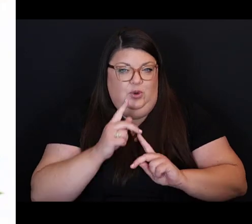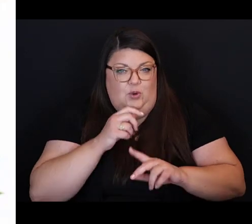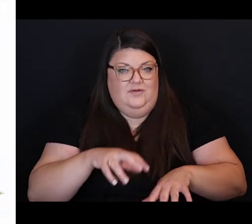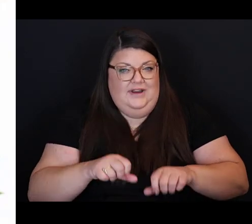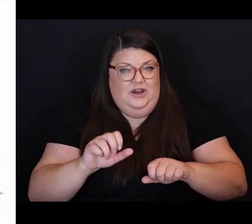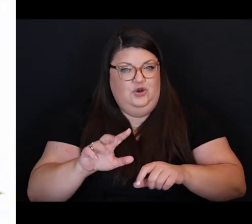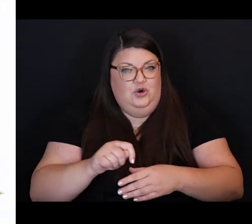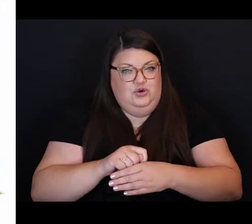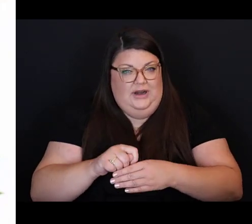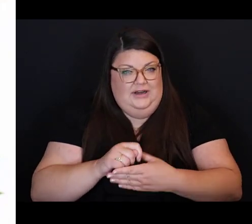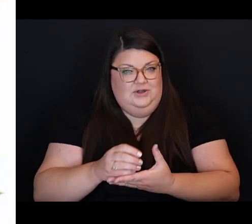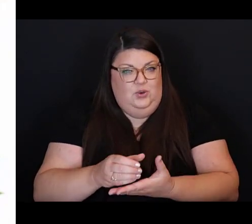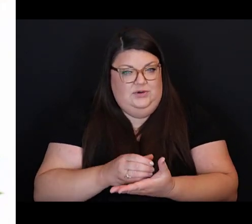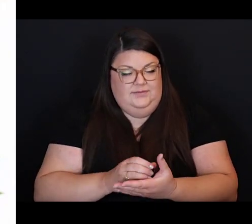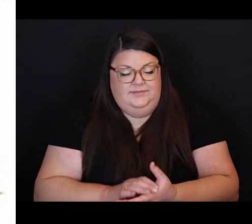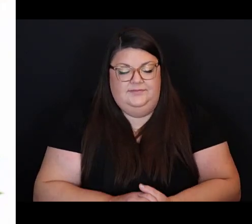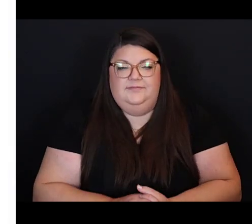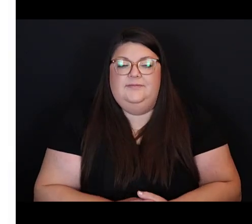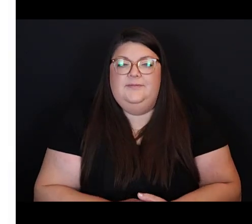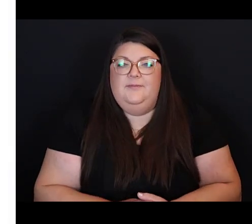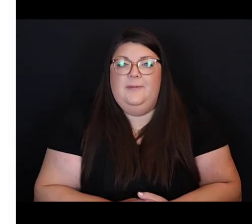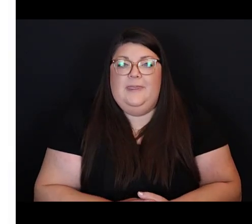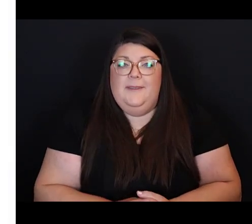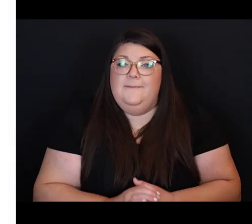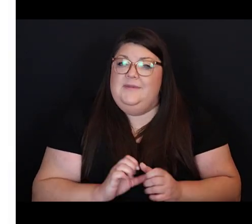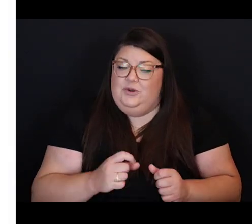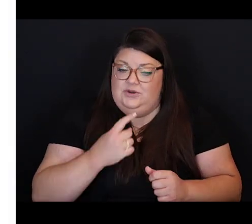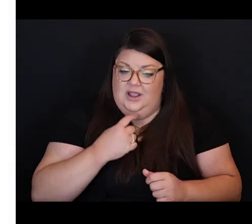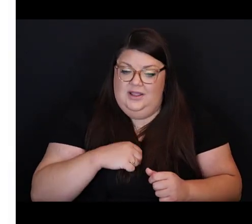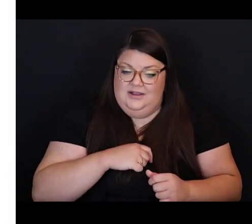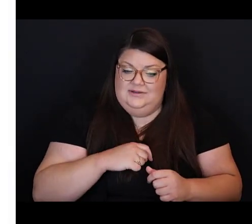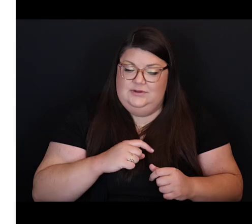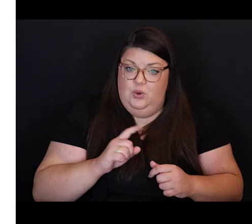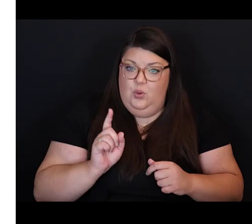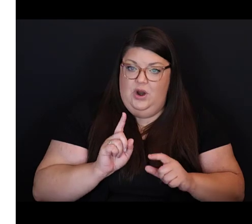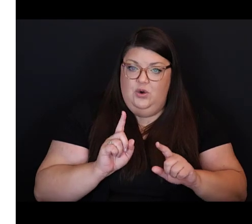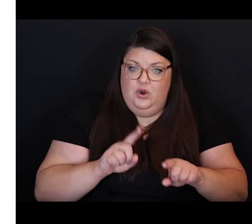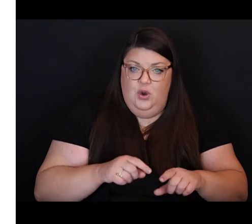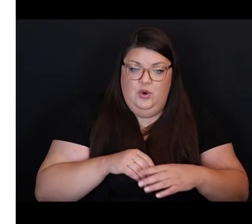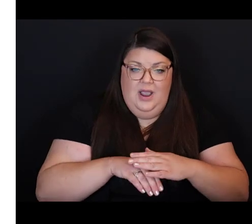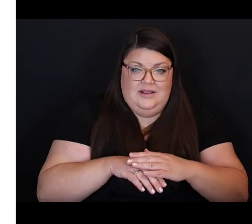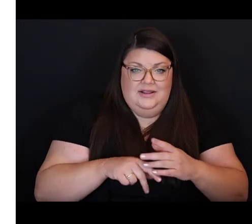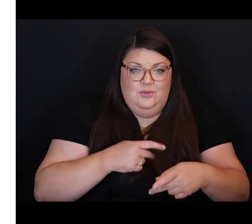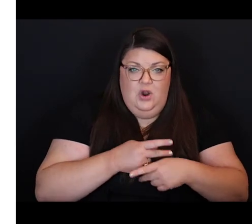your trainings and your courses. Can you tell us a little bit more about where folks can go to access